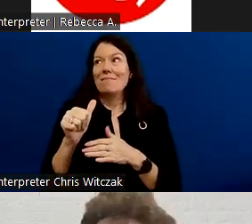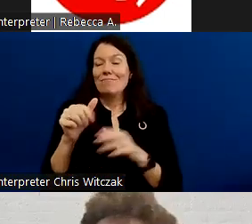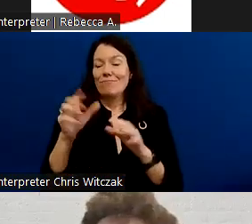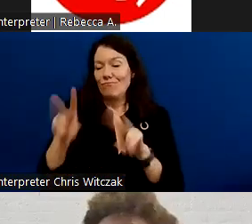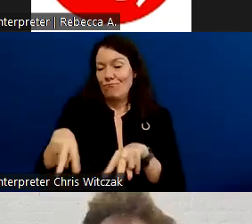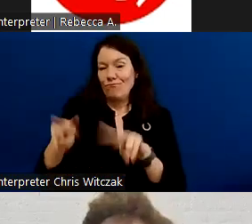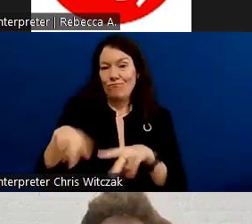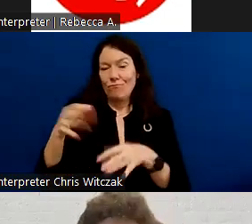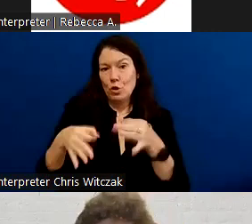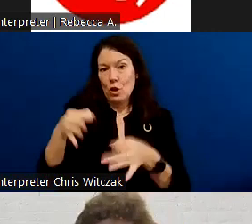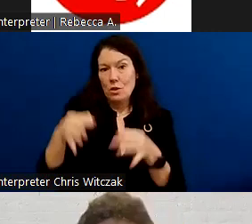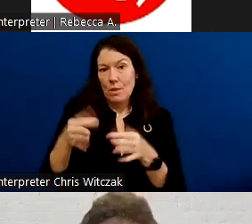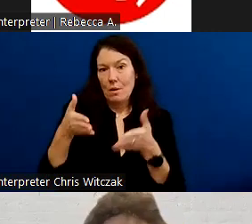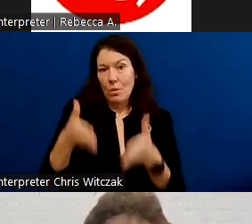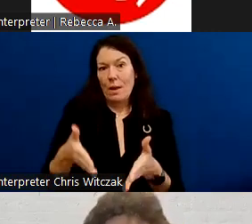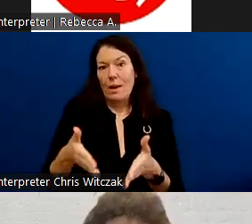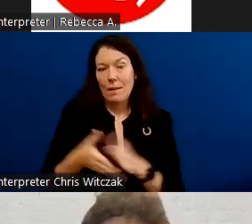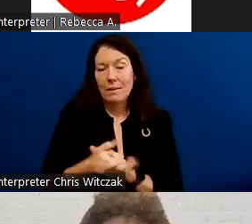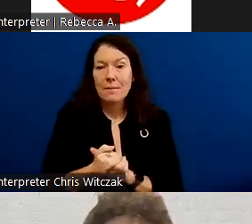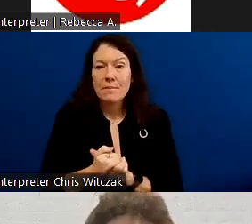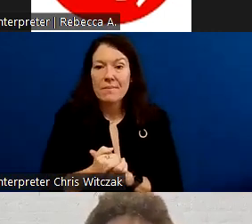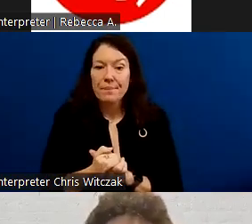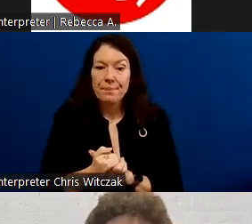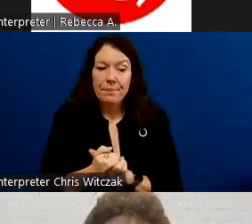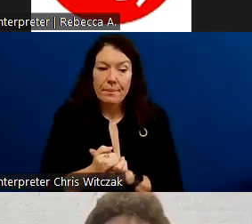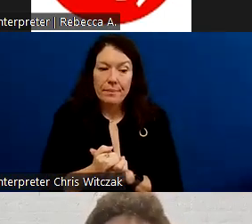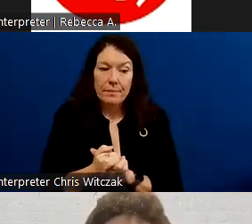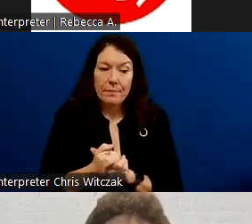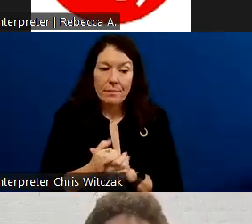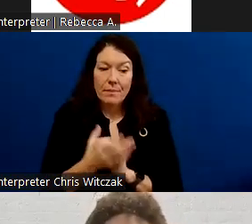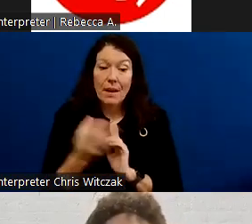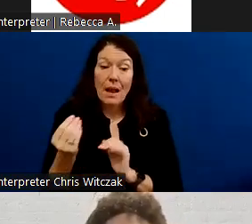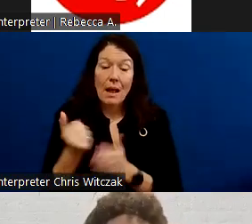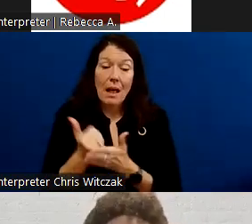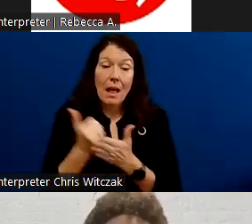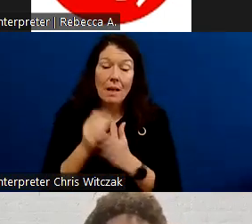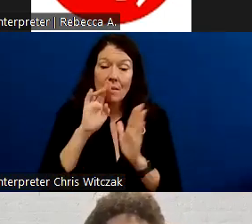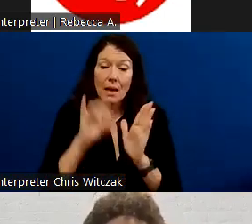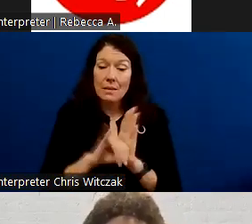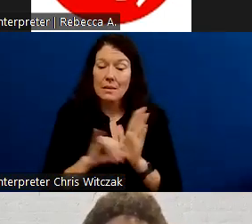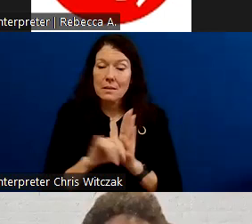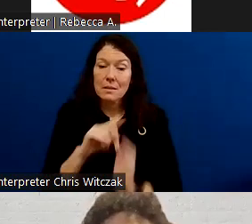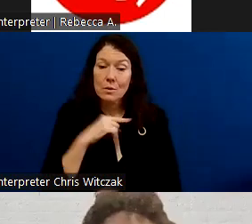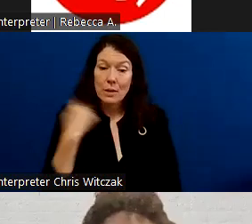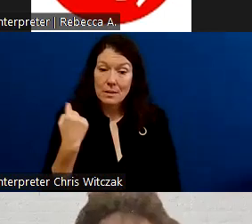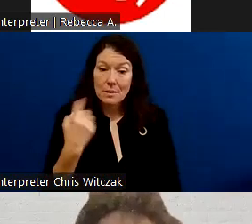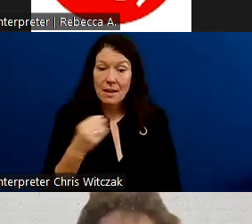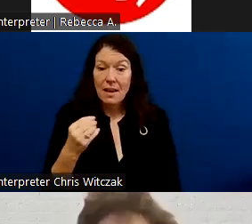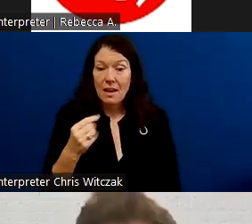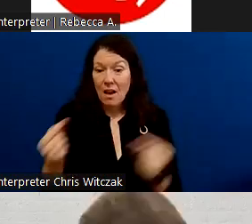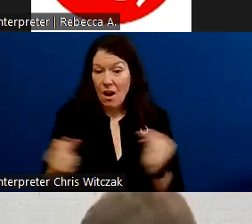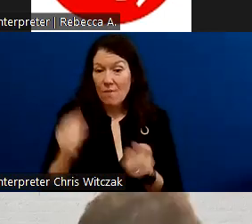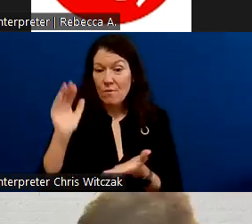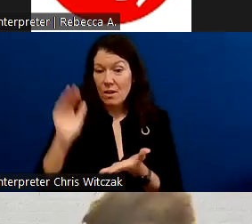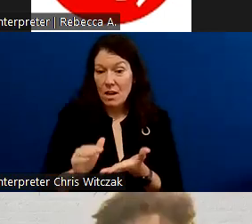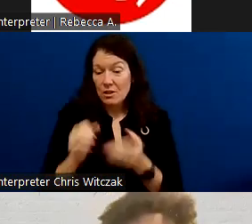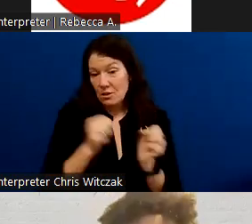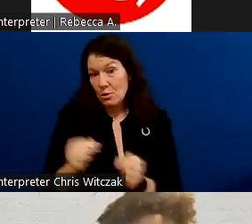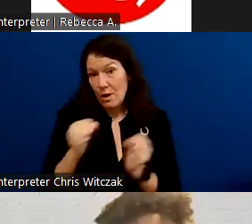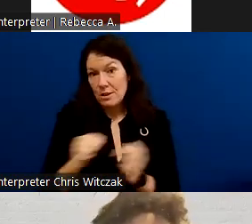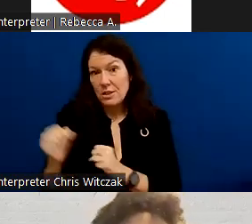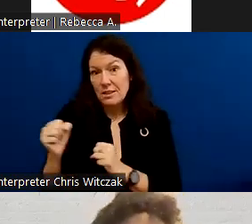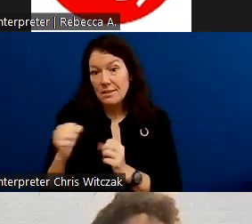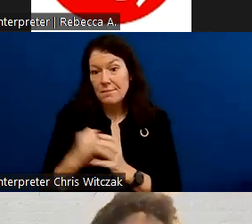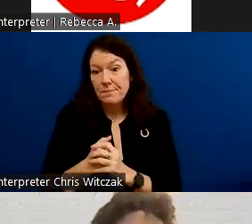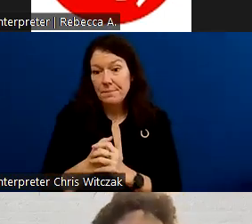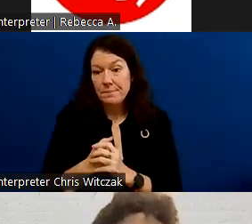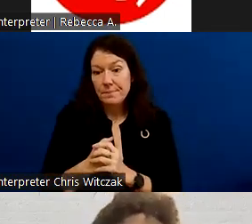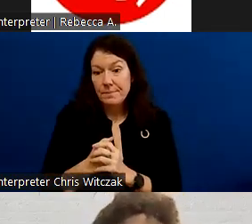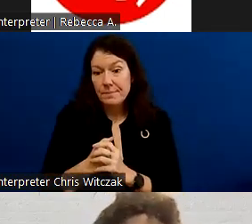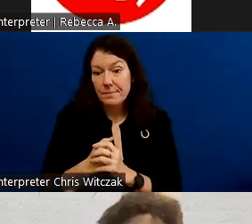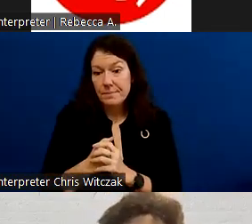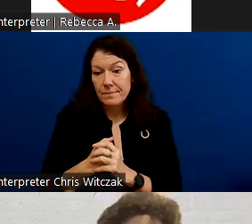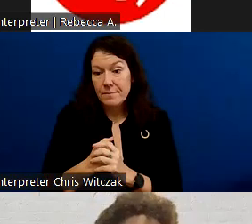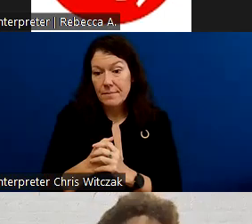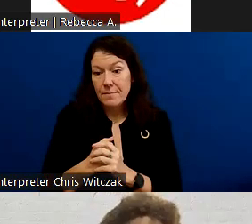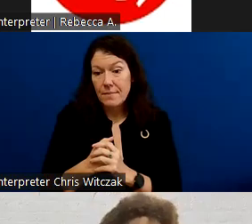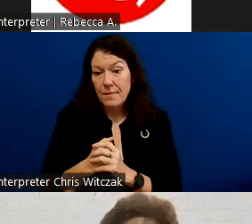way um and help identify risk and harm reduction strategies. Okay and so substance used experiences